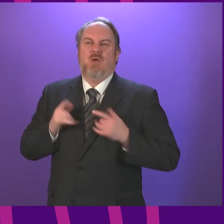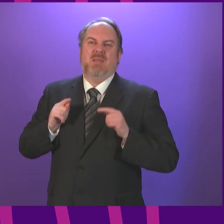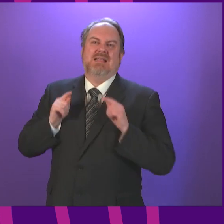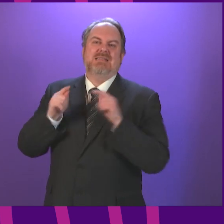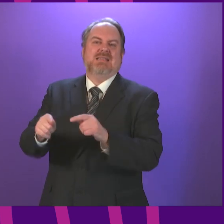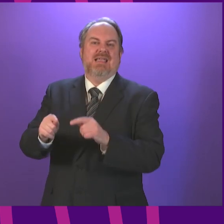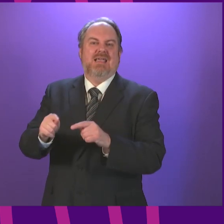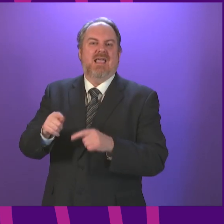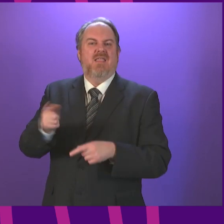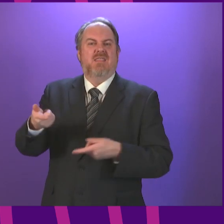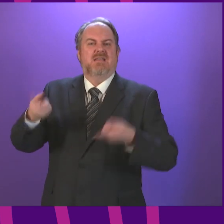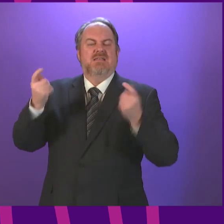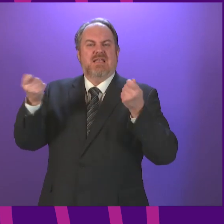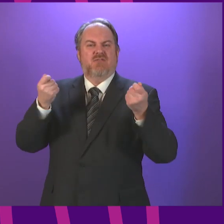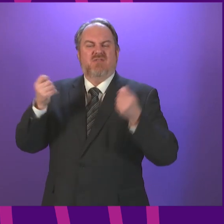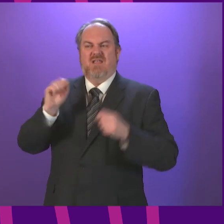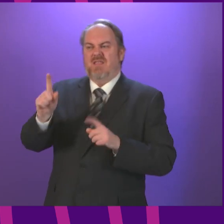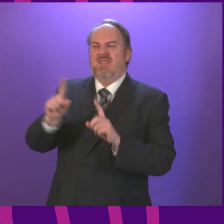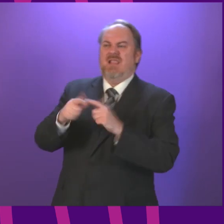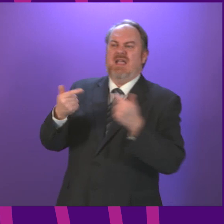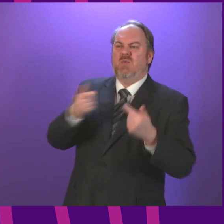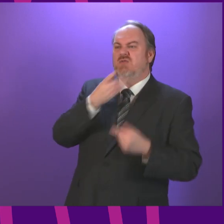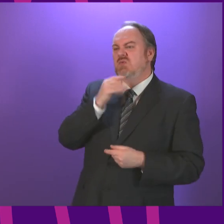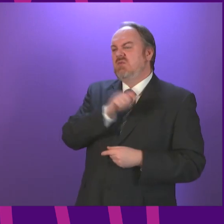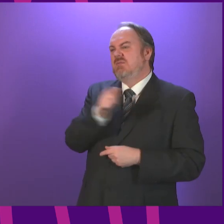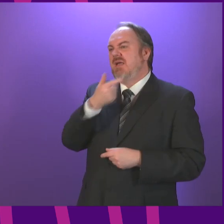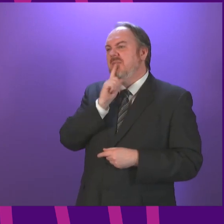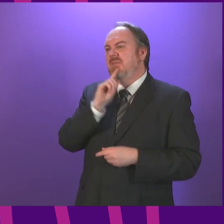the cabinet secretary. Some of the language being used by certain contributors was at